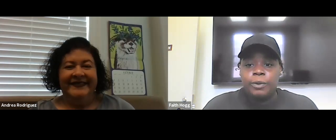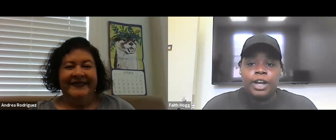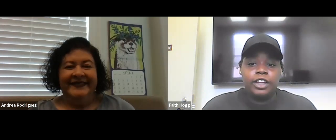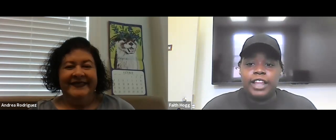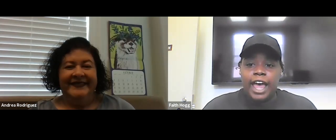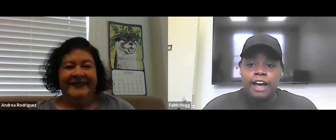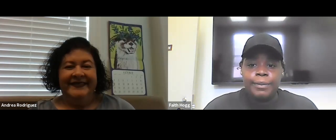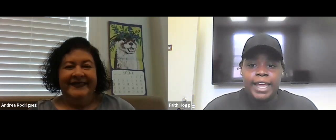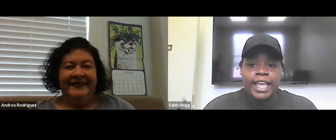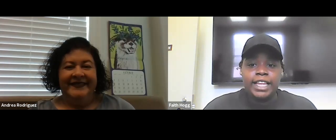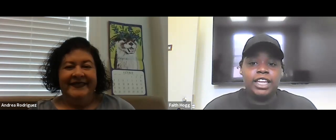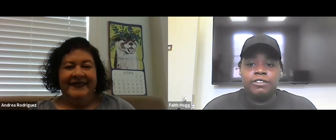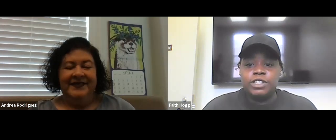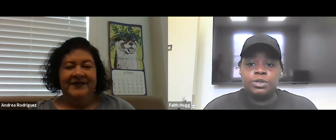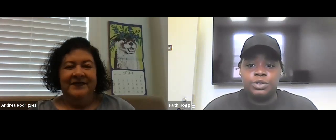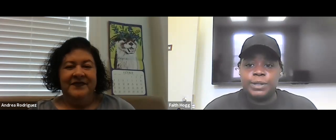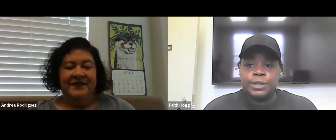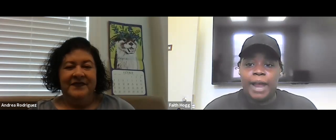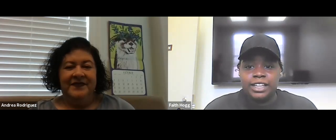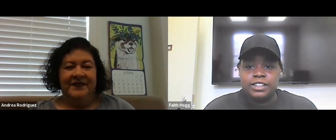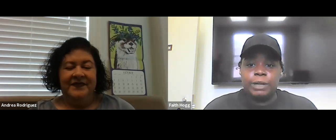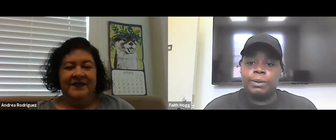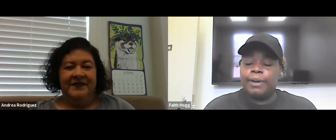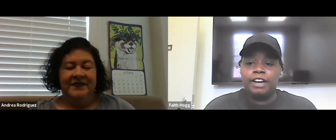we're going to learn the alphabet and then give you some tools to practice and prepare